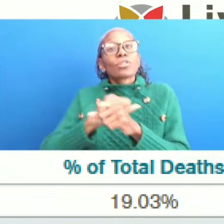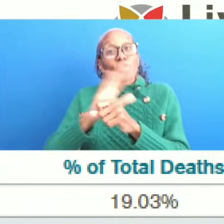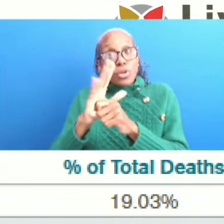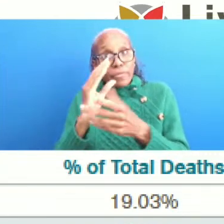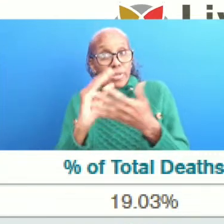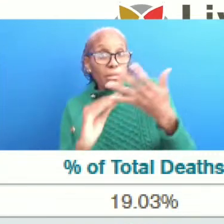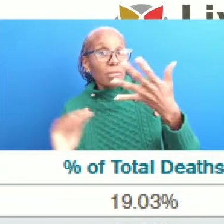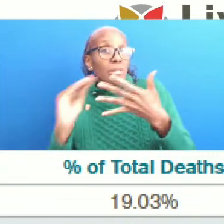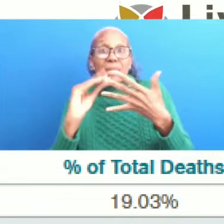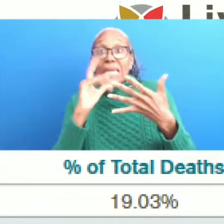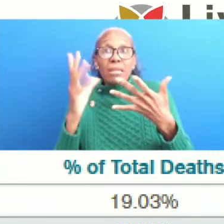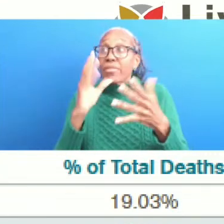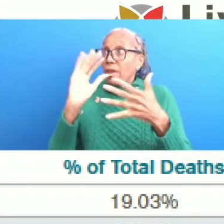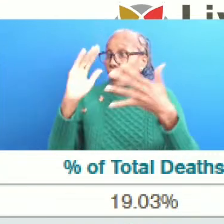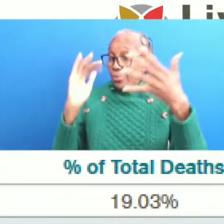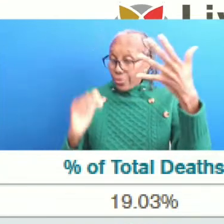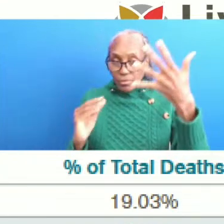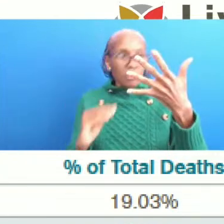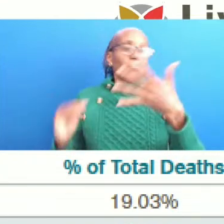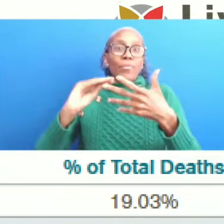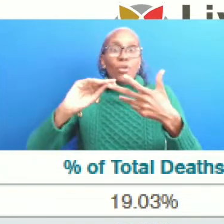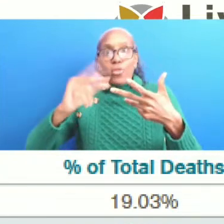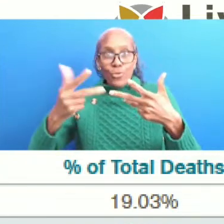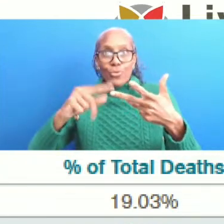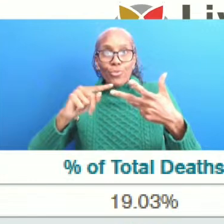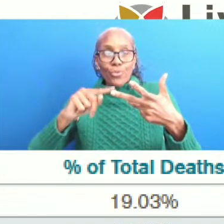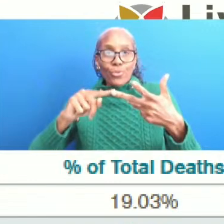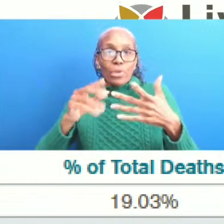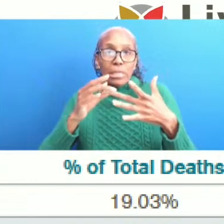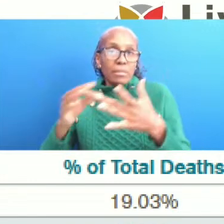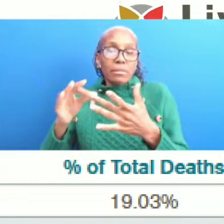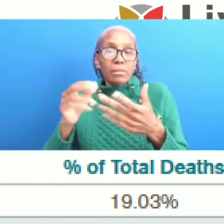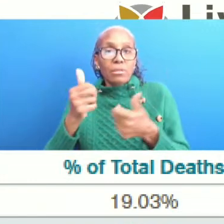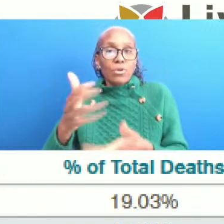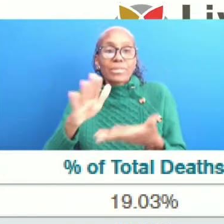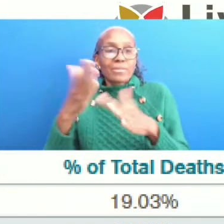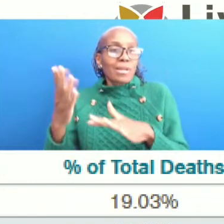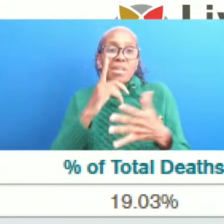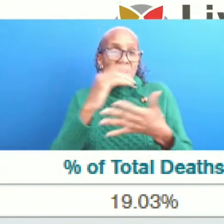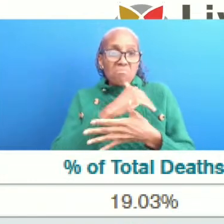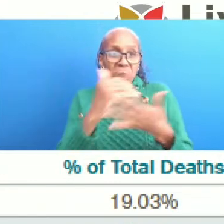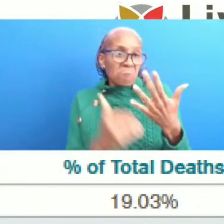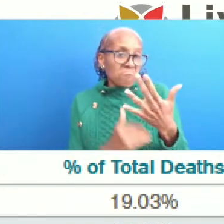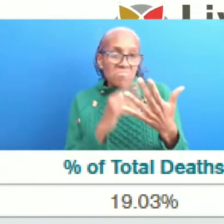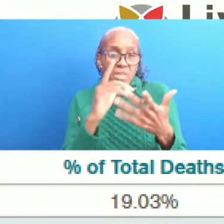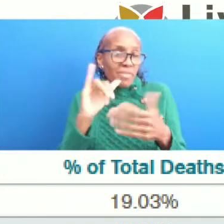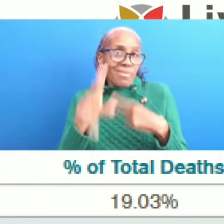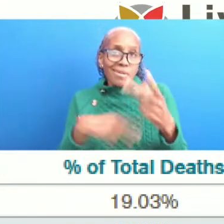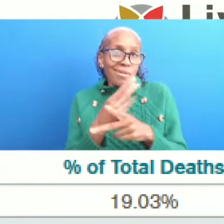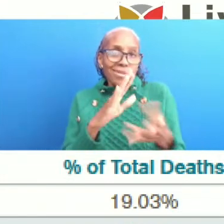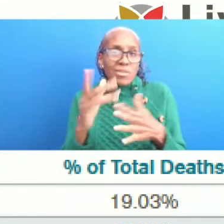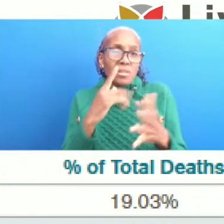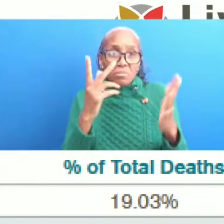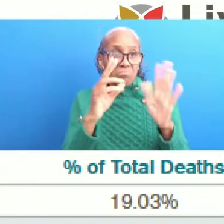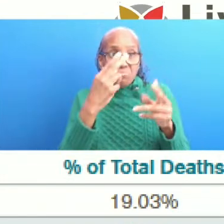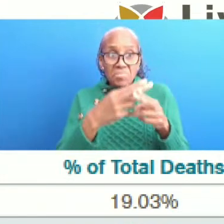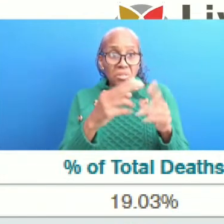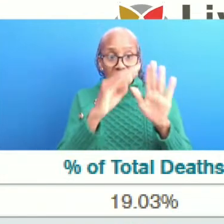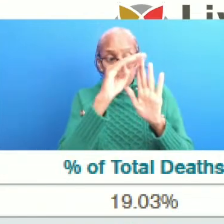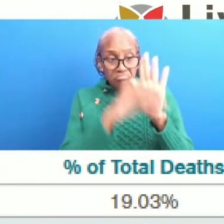PANDEMIC WAS HAPPENING BECAUSE COVID WAS NOT A THING AND THEN IT BECAME THE THIRD LEADING